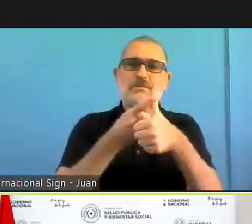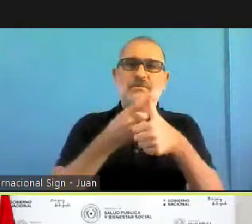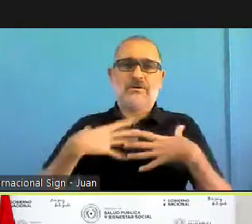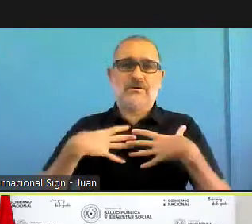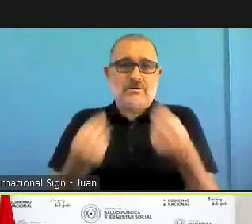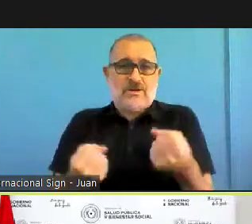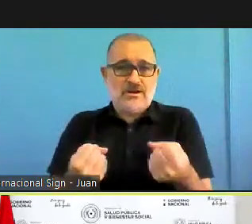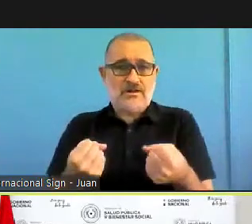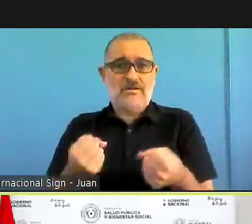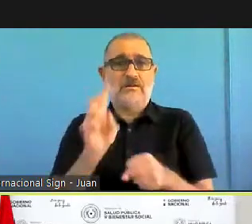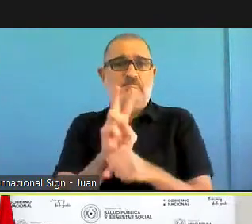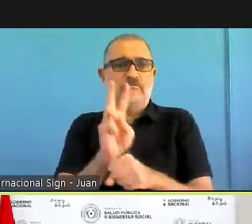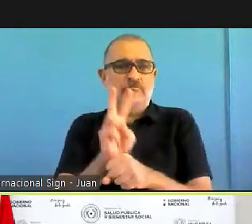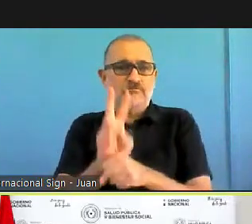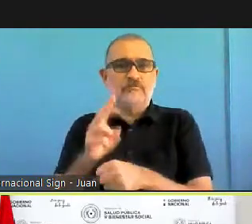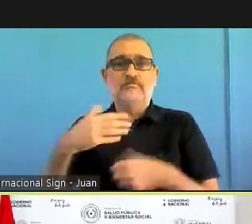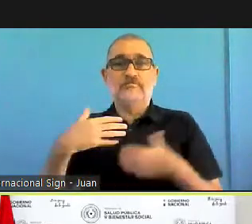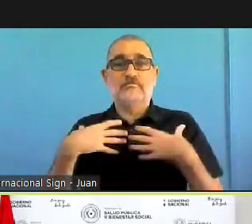All these strategies have a plan.